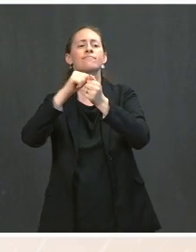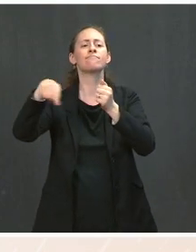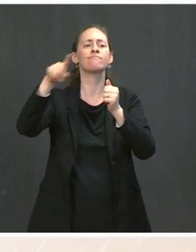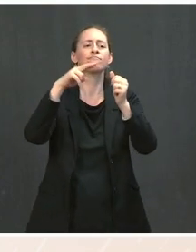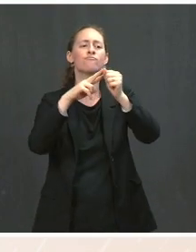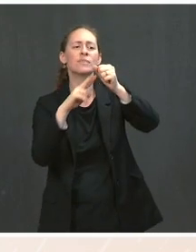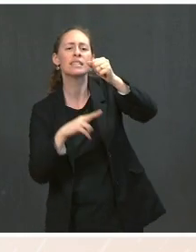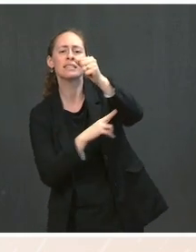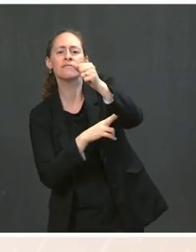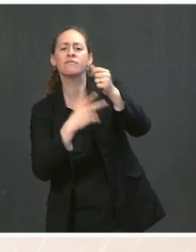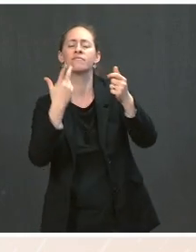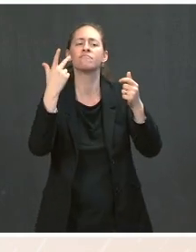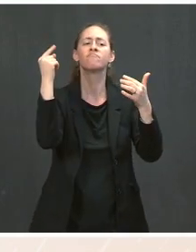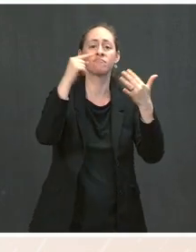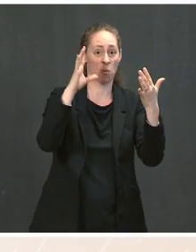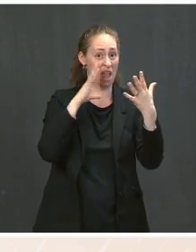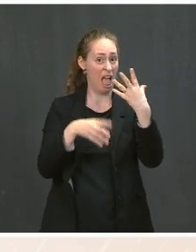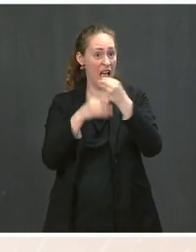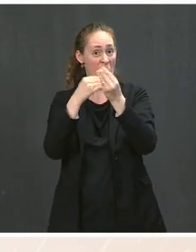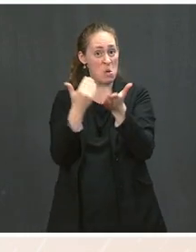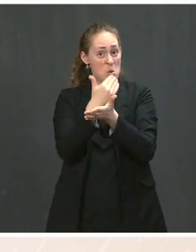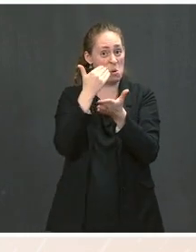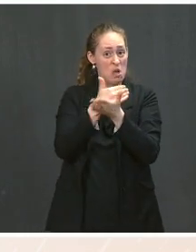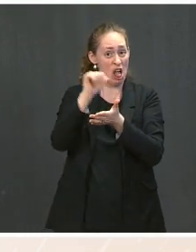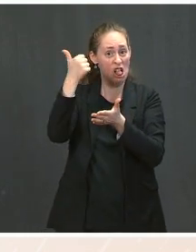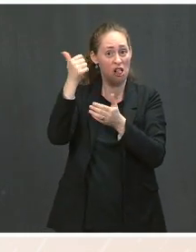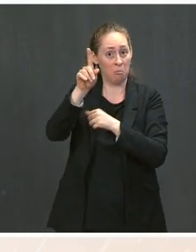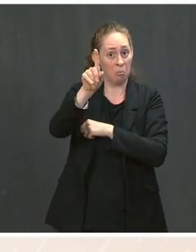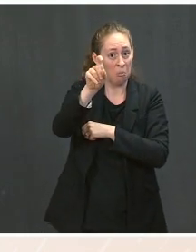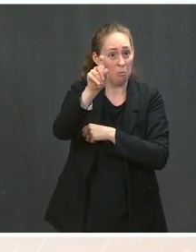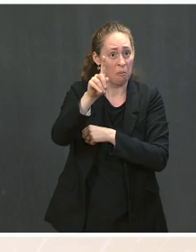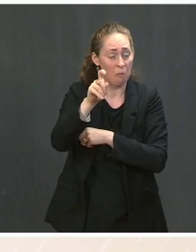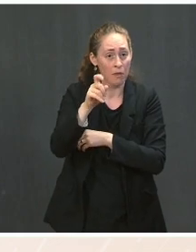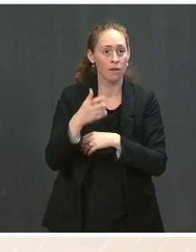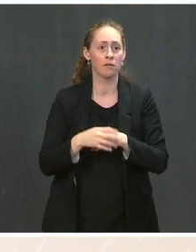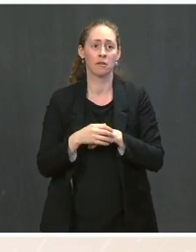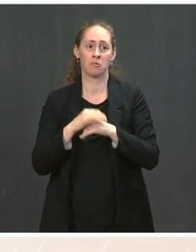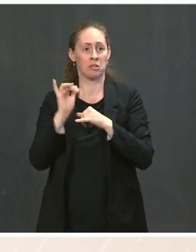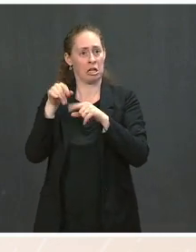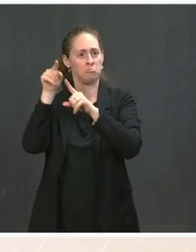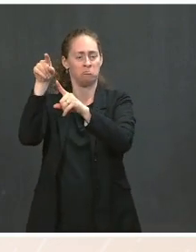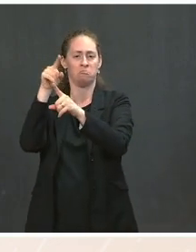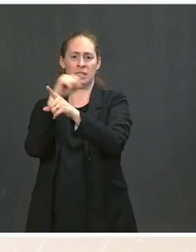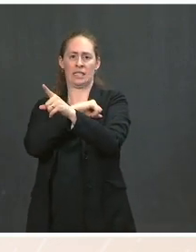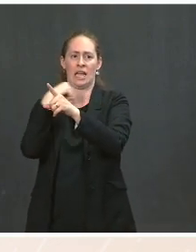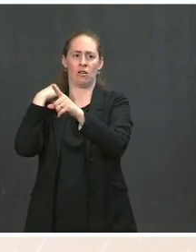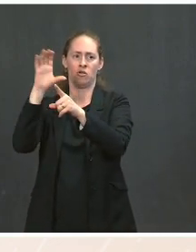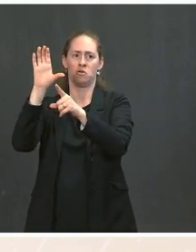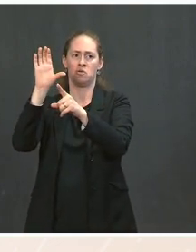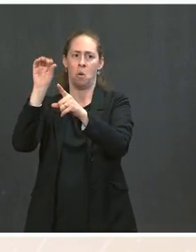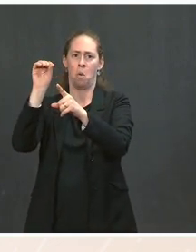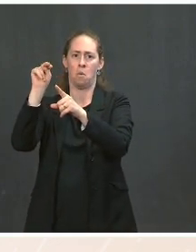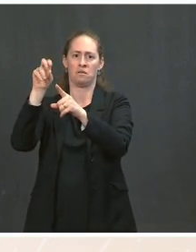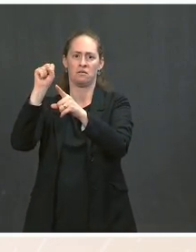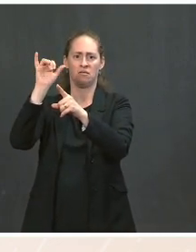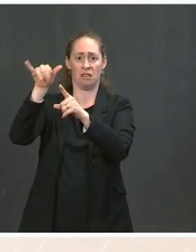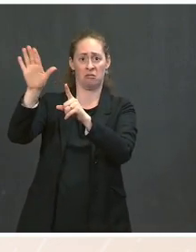Ms. Psaki: Well, that's Senator Coons's point of view, which, of course, we certainly respect. He's a friend of the President's. But there are a range of views on the Hill -- as you well know,